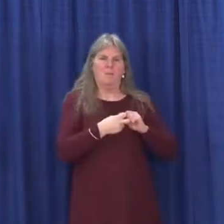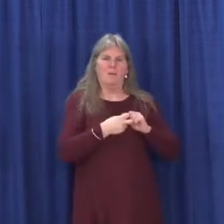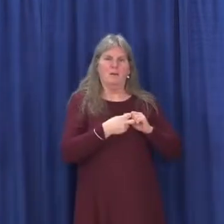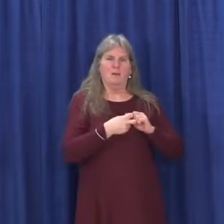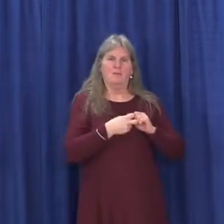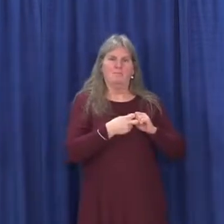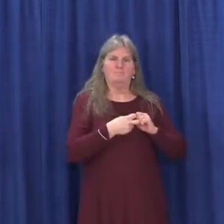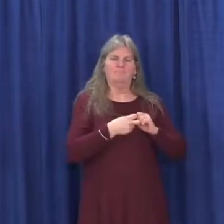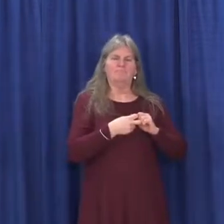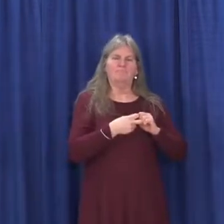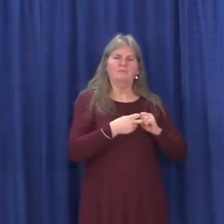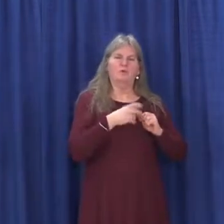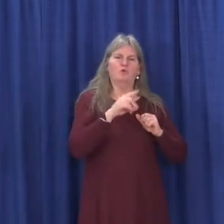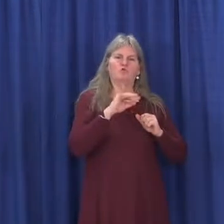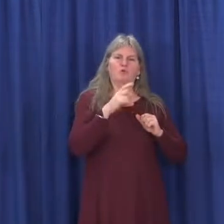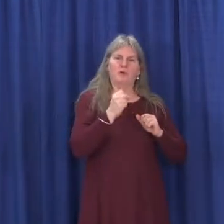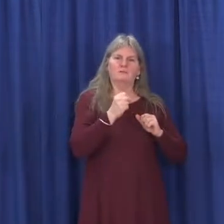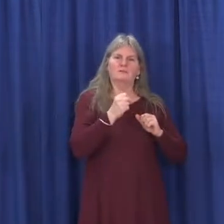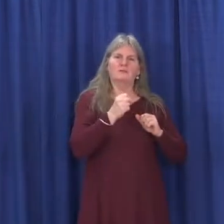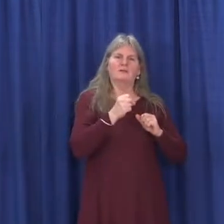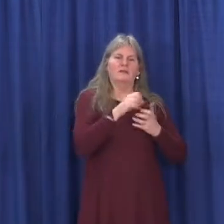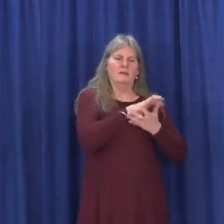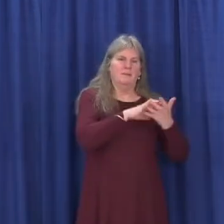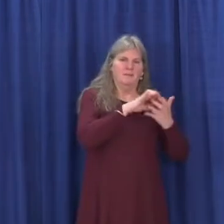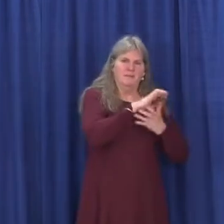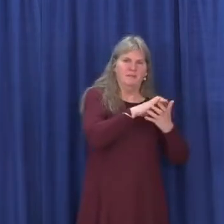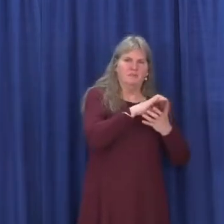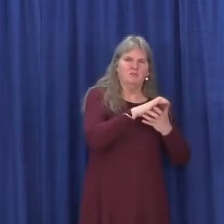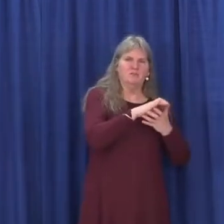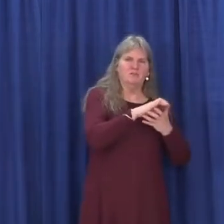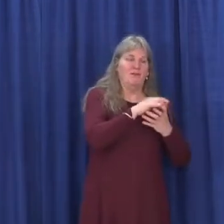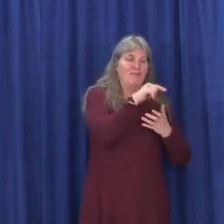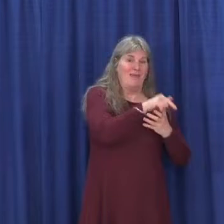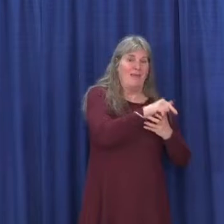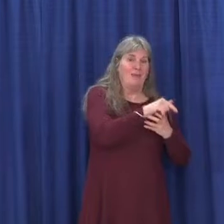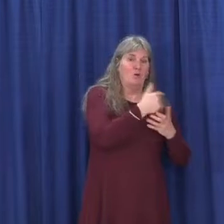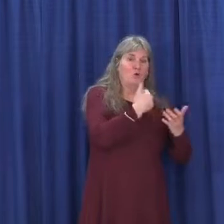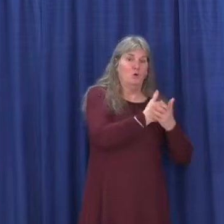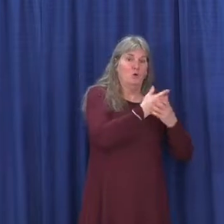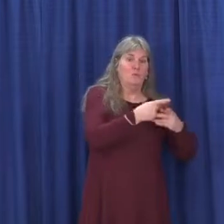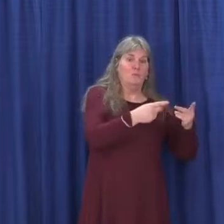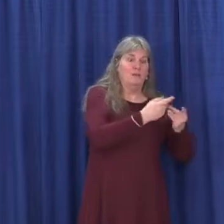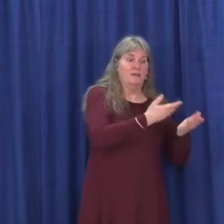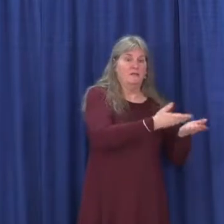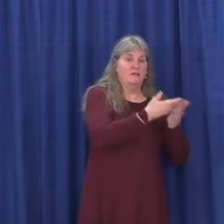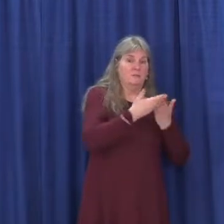supply then prior and-- and this may also be playing into it.